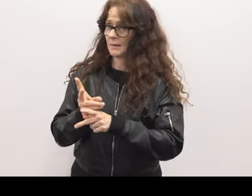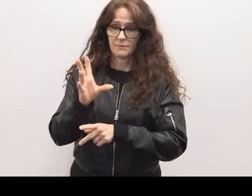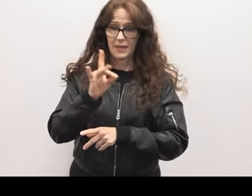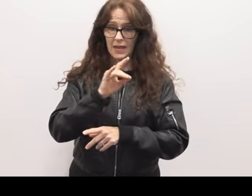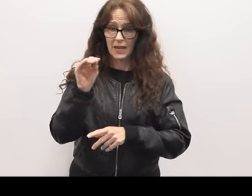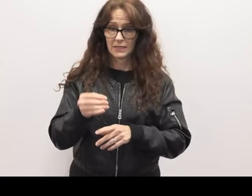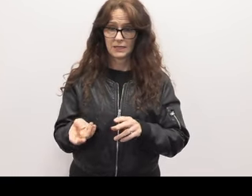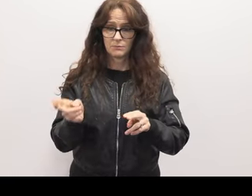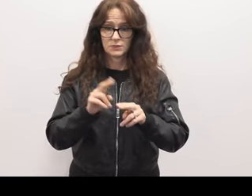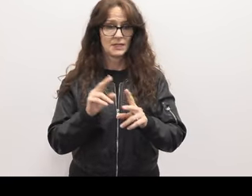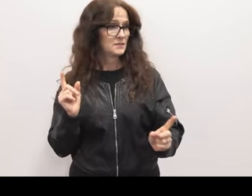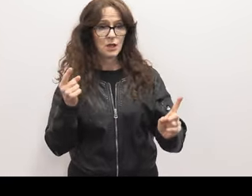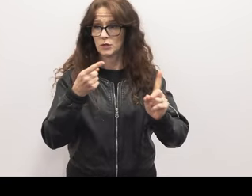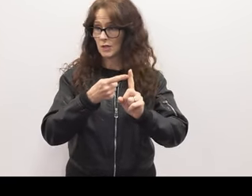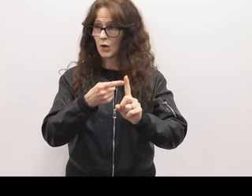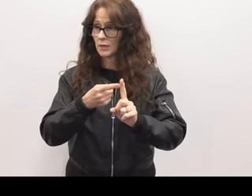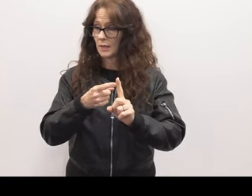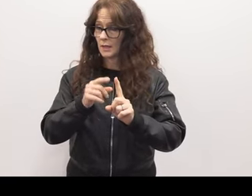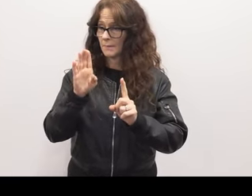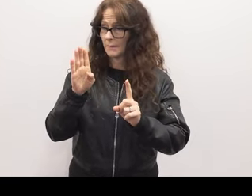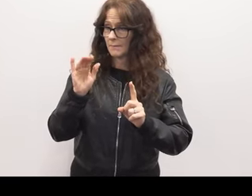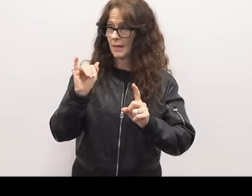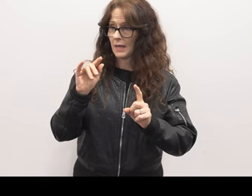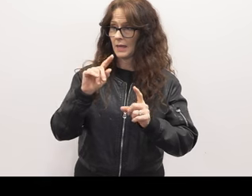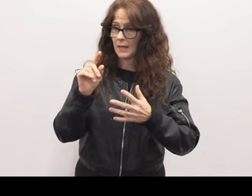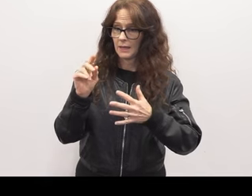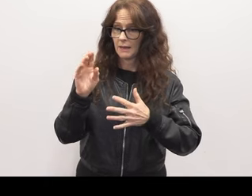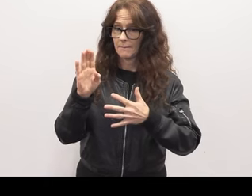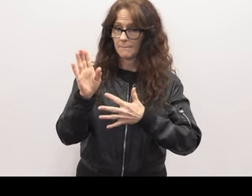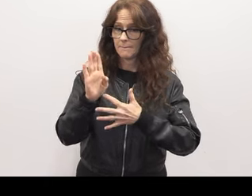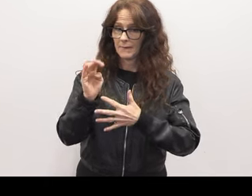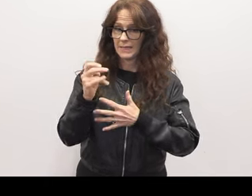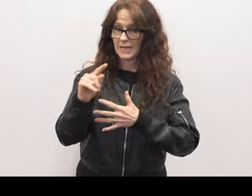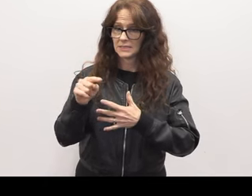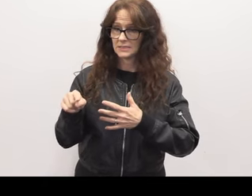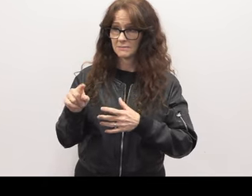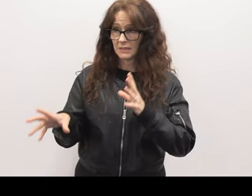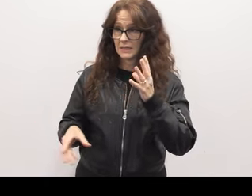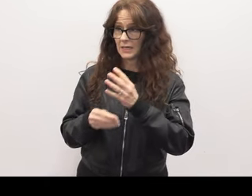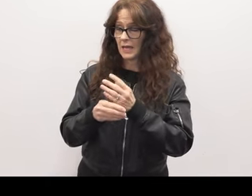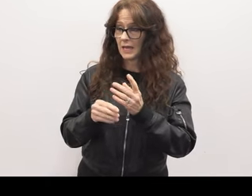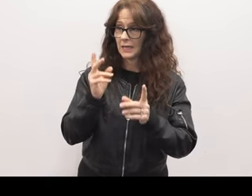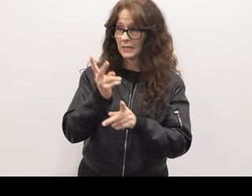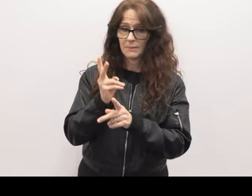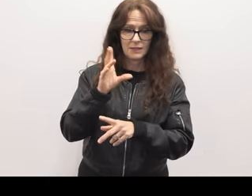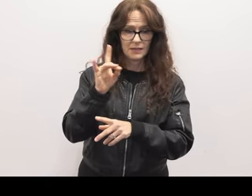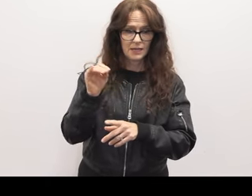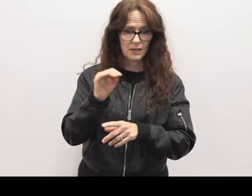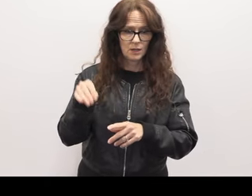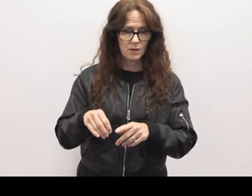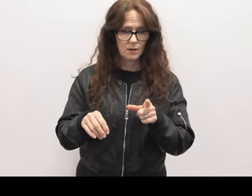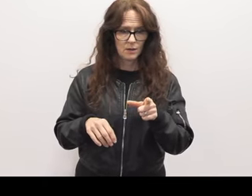as our target goal, right? [Brian Moskovitz] That's not what heard to say. [AJ Crabill] So where are the rest of your students